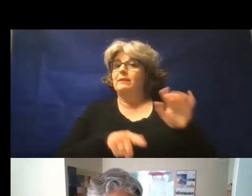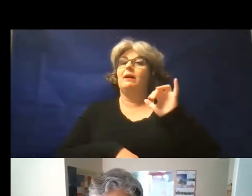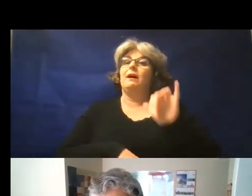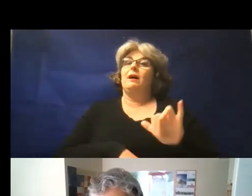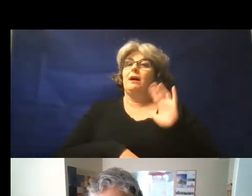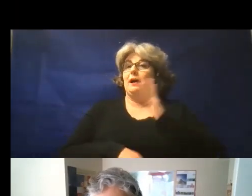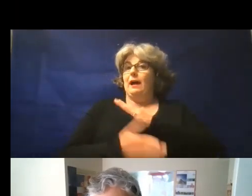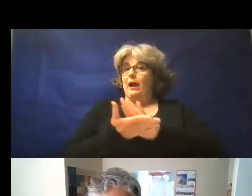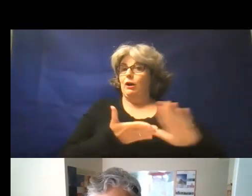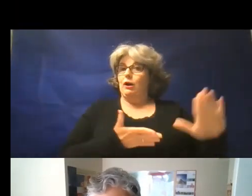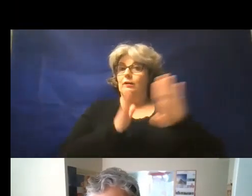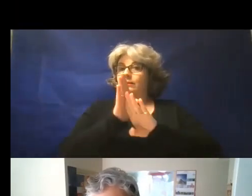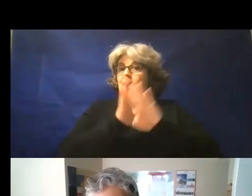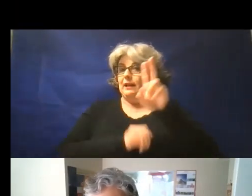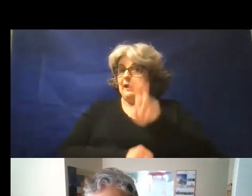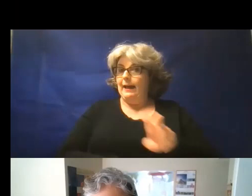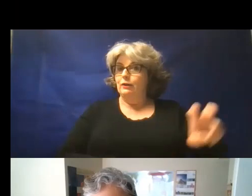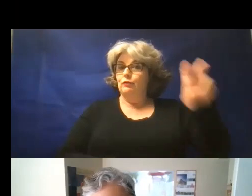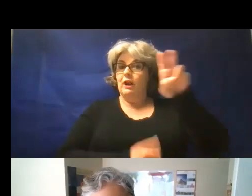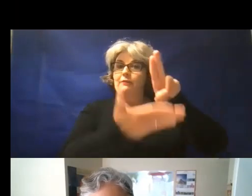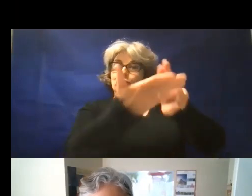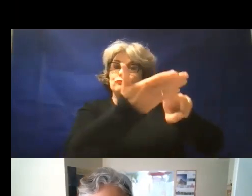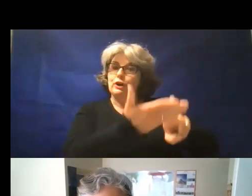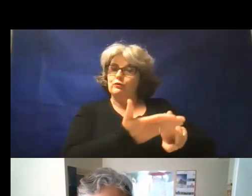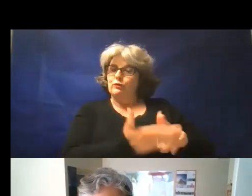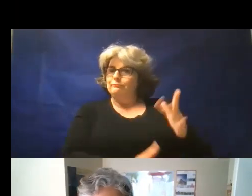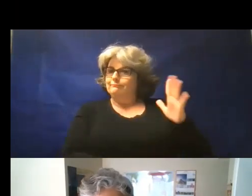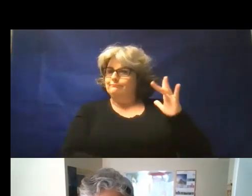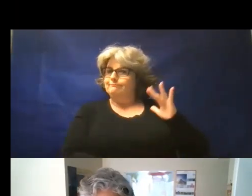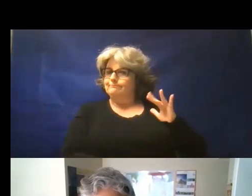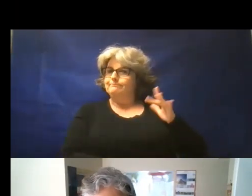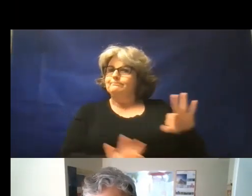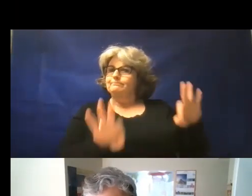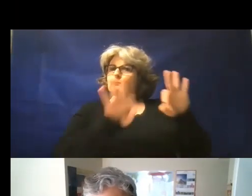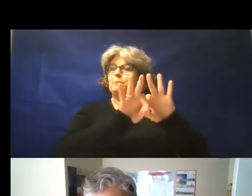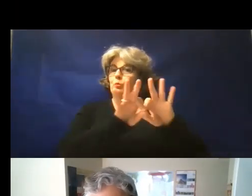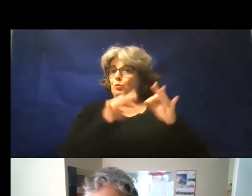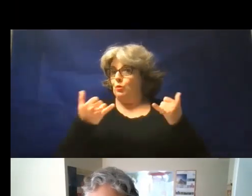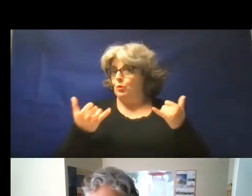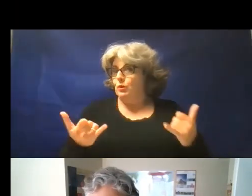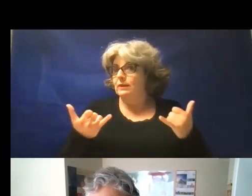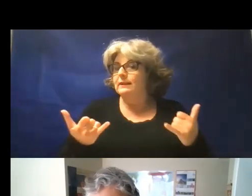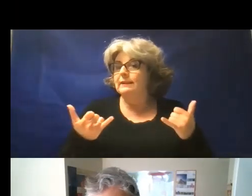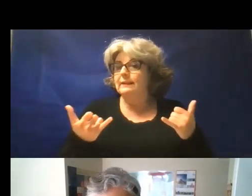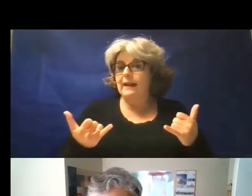to develop a travel registry years ago i think this is essential and this is something that in